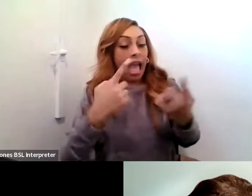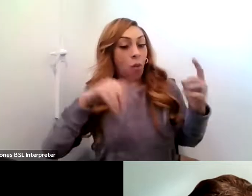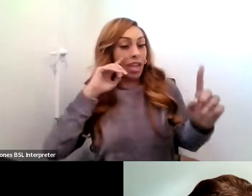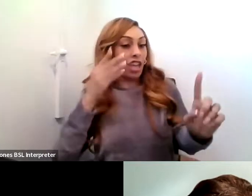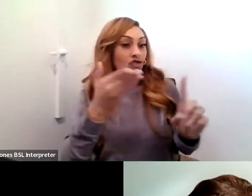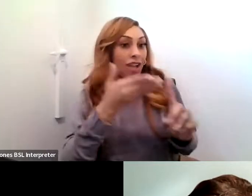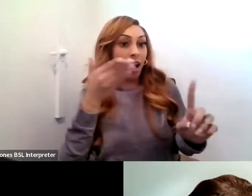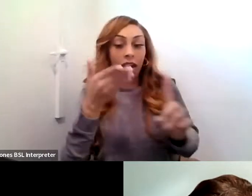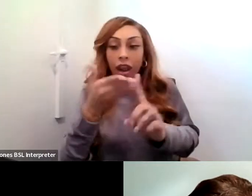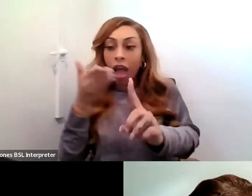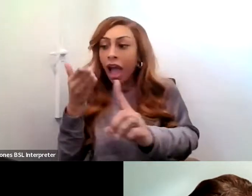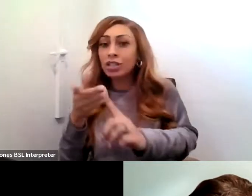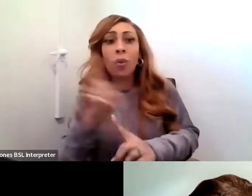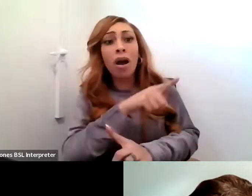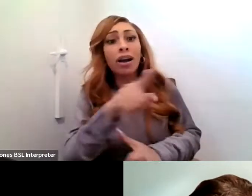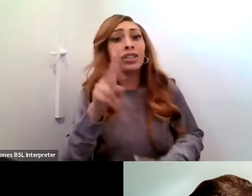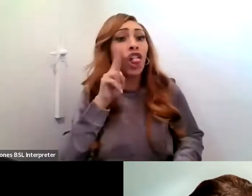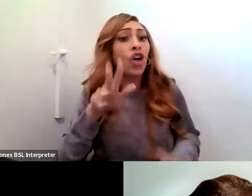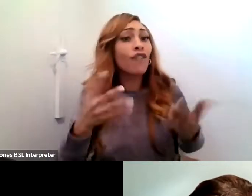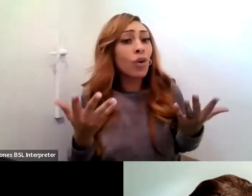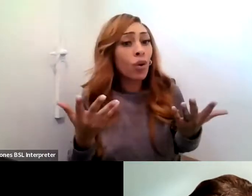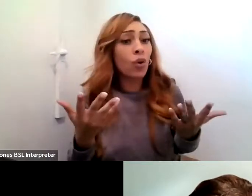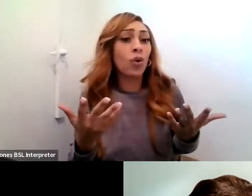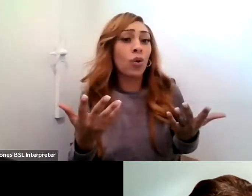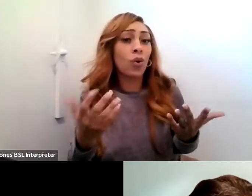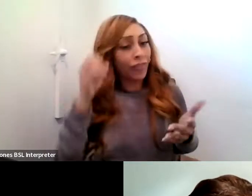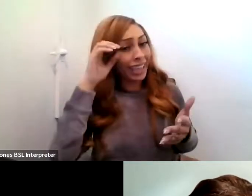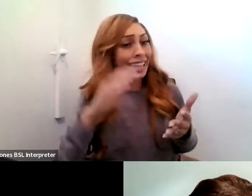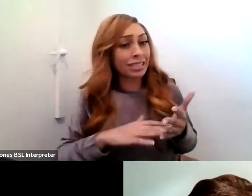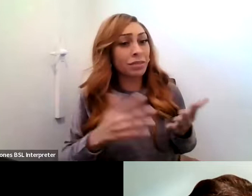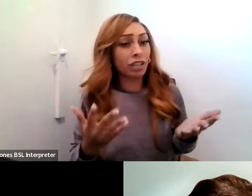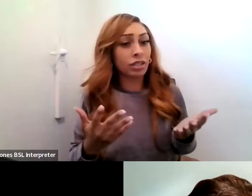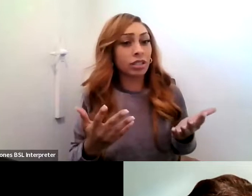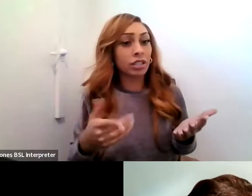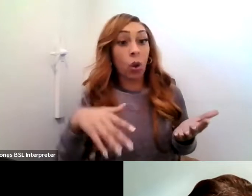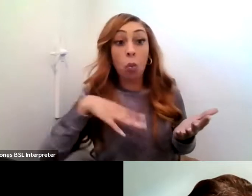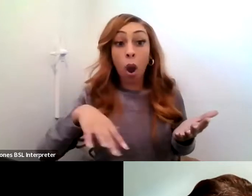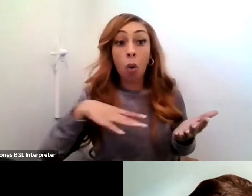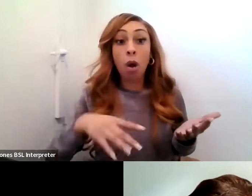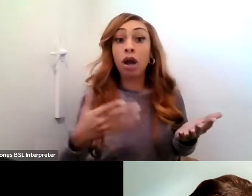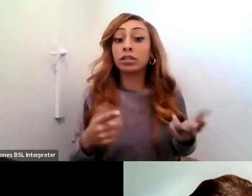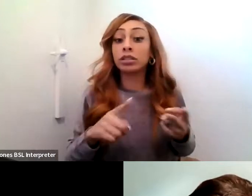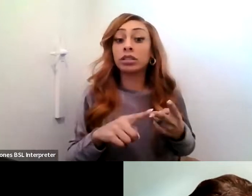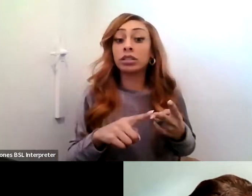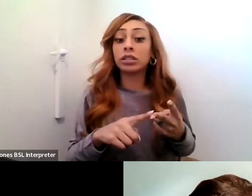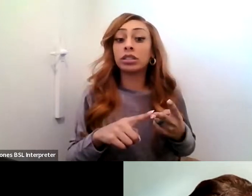what people are looking for in a digital show, beyond experiencing it? Do we want to host a Watch Party